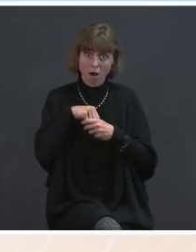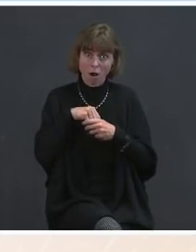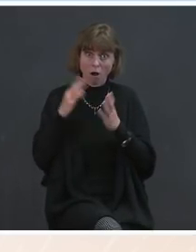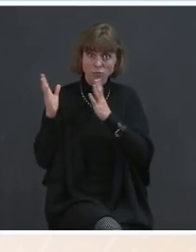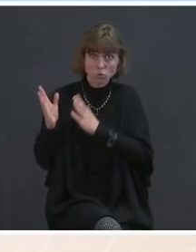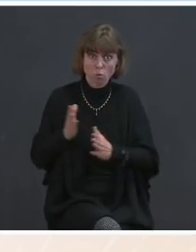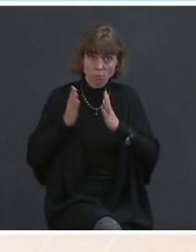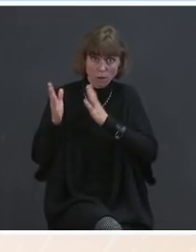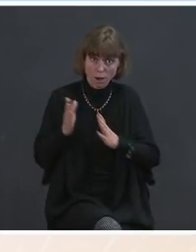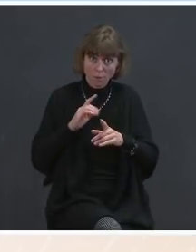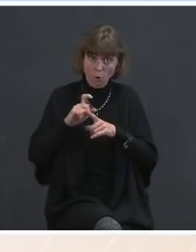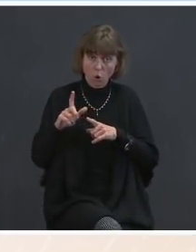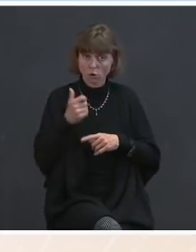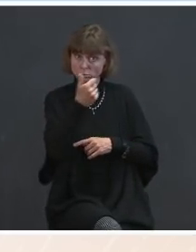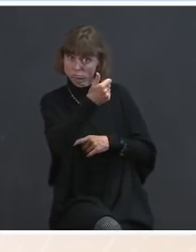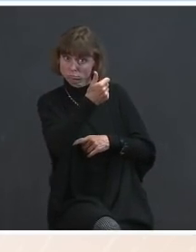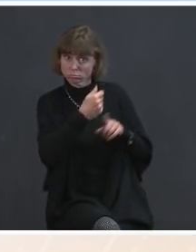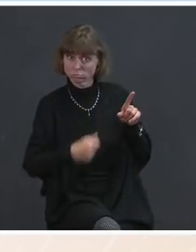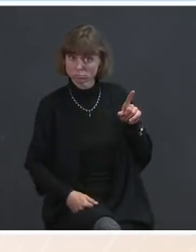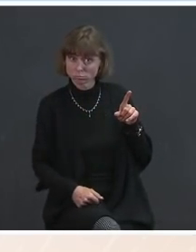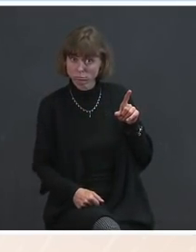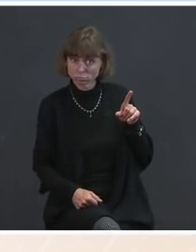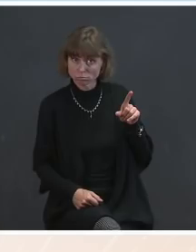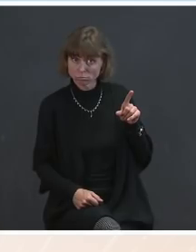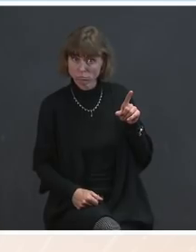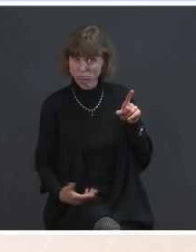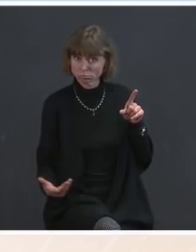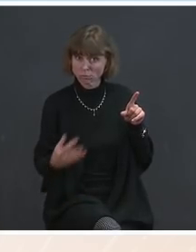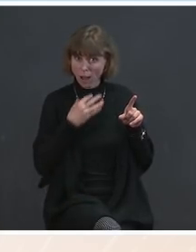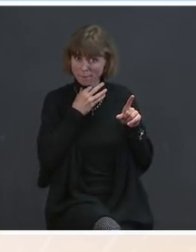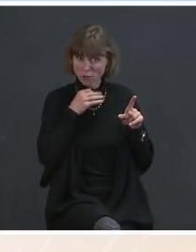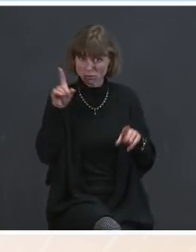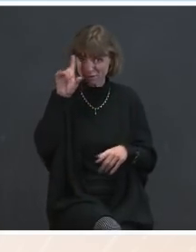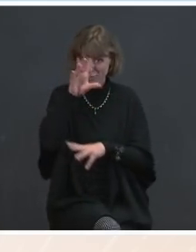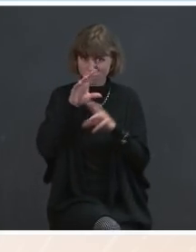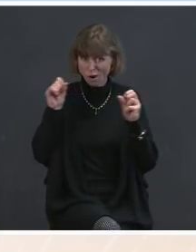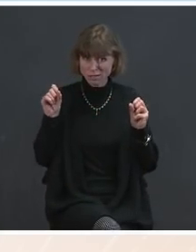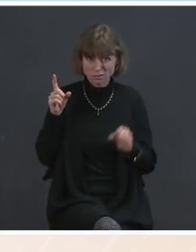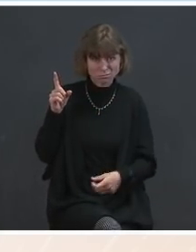And so we're curious if the President has any concerns with that -- with his, sort of, level of leadership